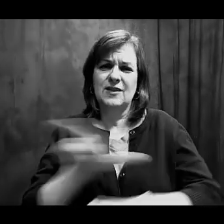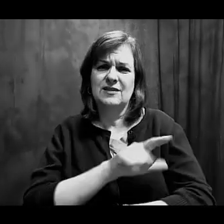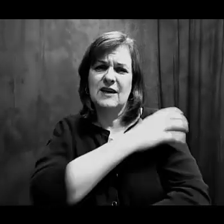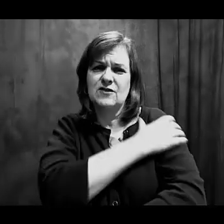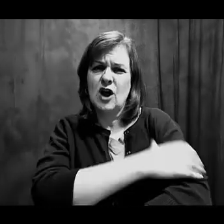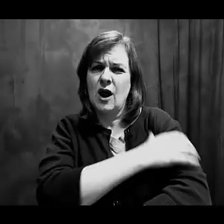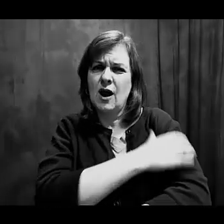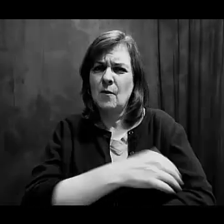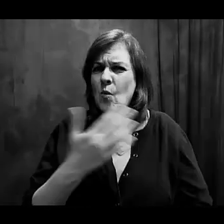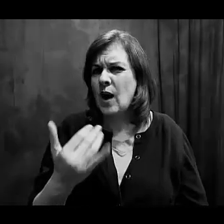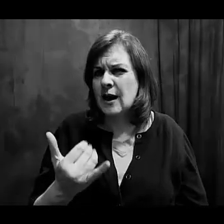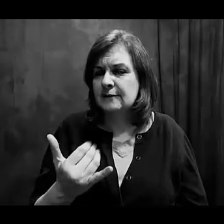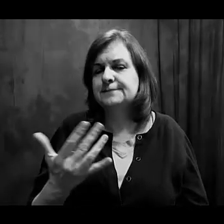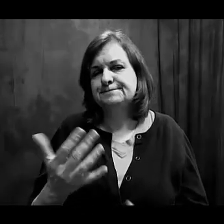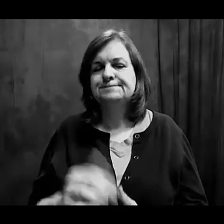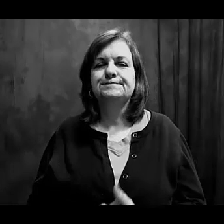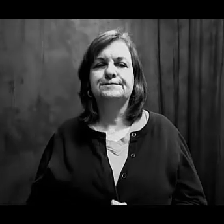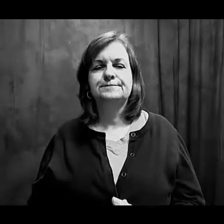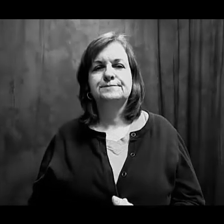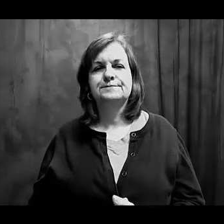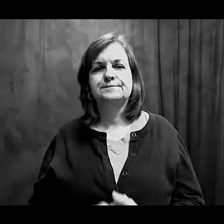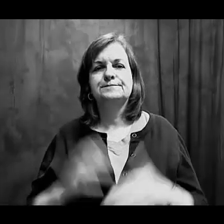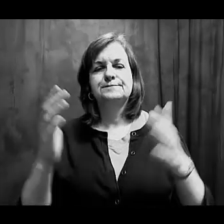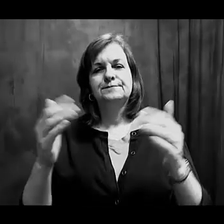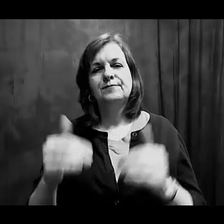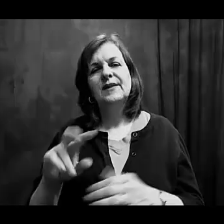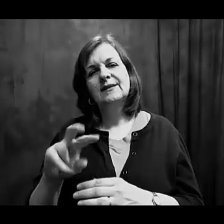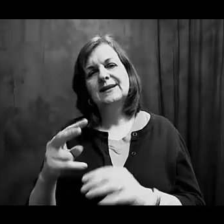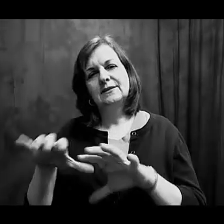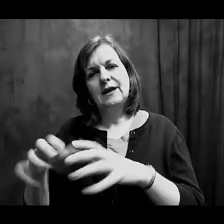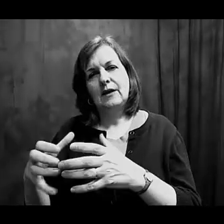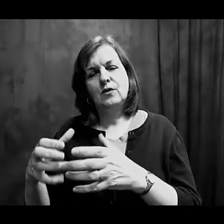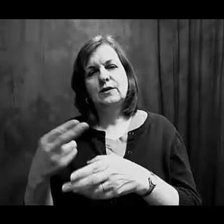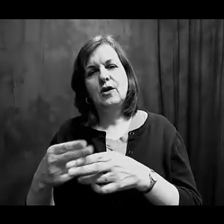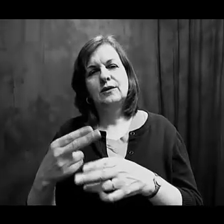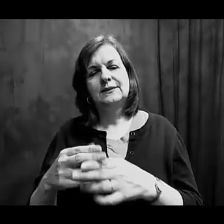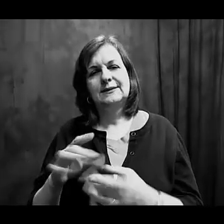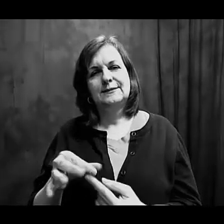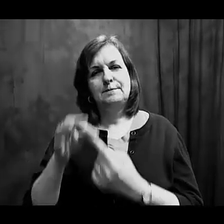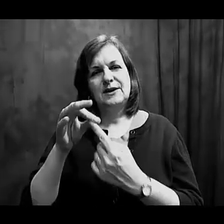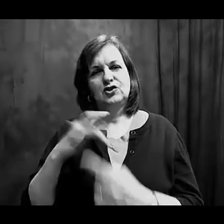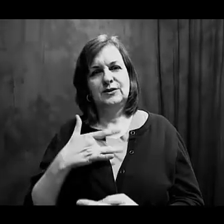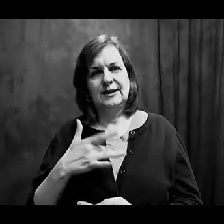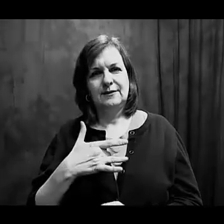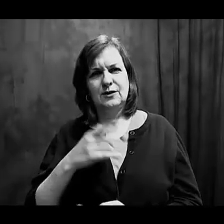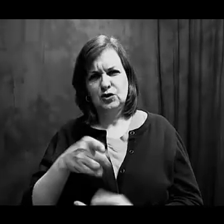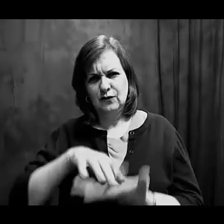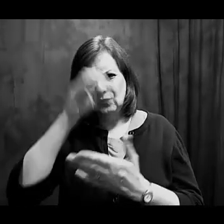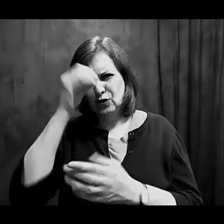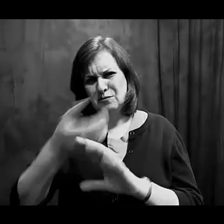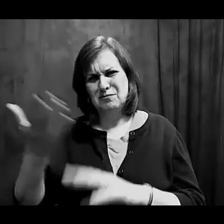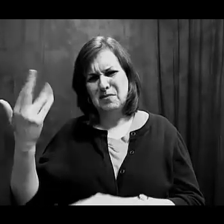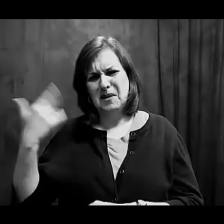special senses are the senses that you've learned since kindergarten! taste smell